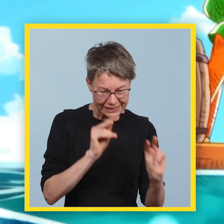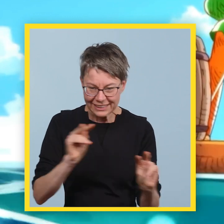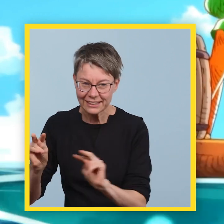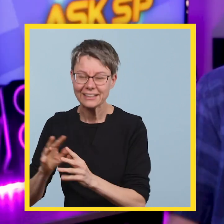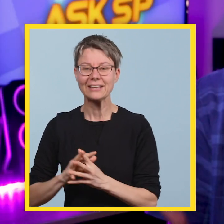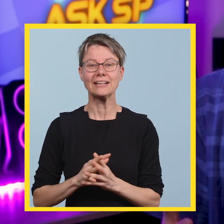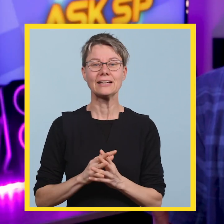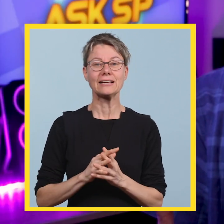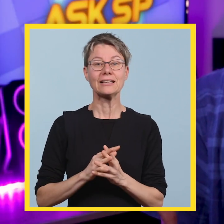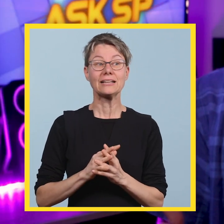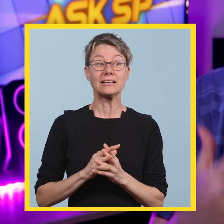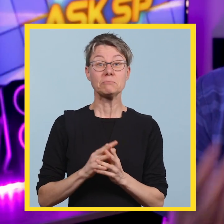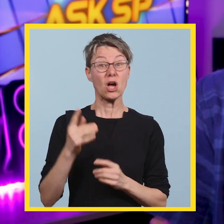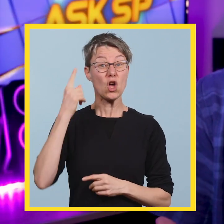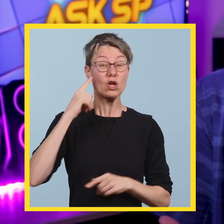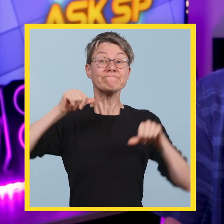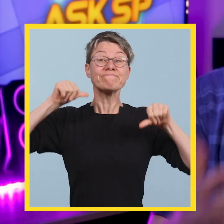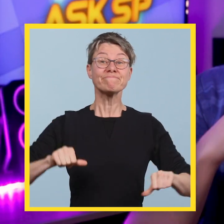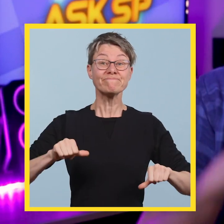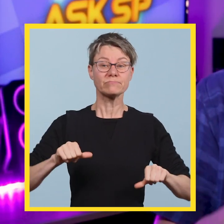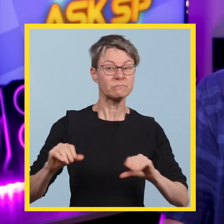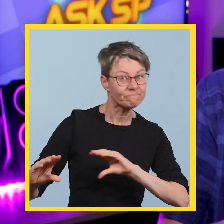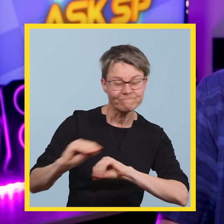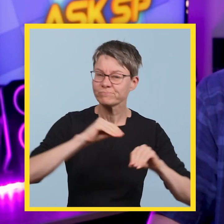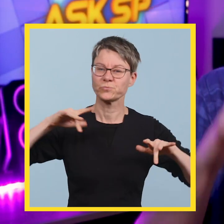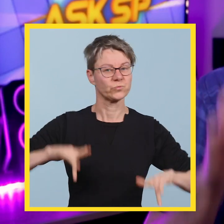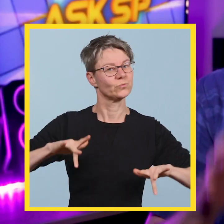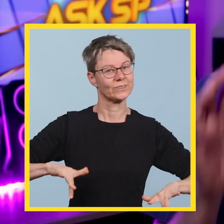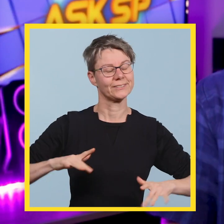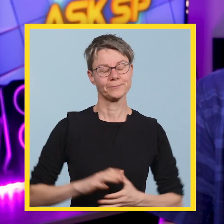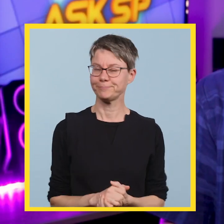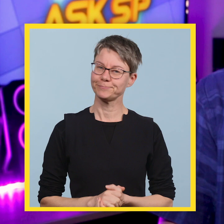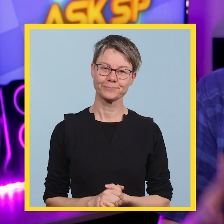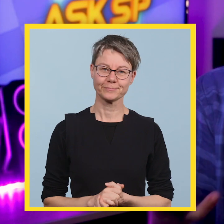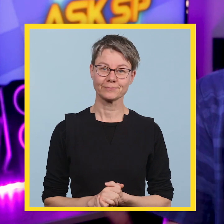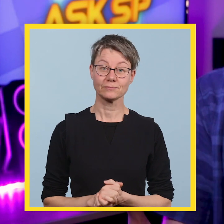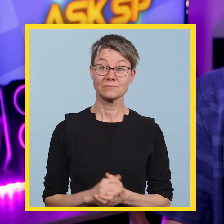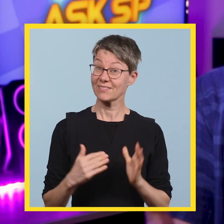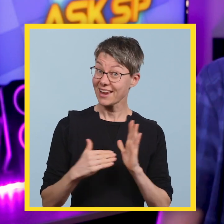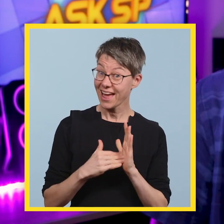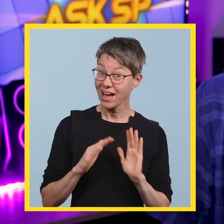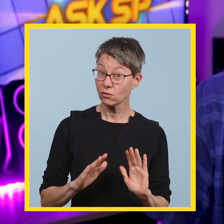But I haven't heard anything official or any solid rumours about it just yet. So for now, it's but a dream.